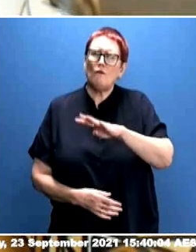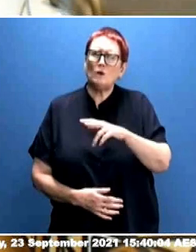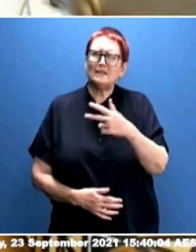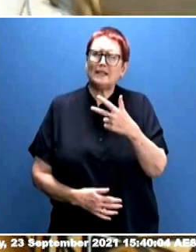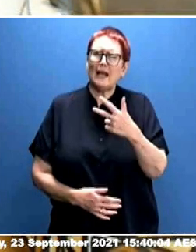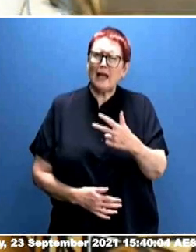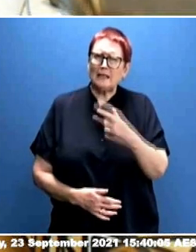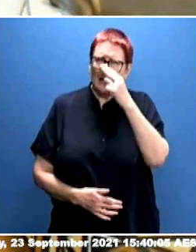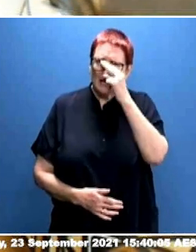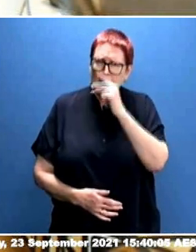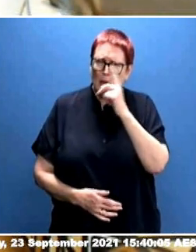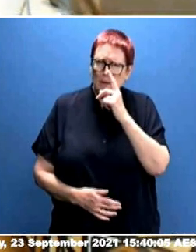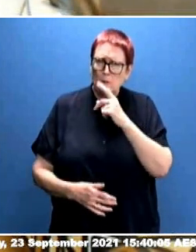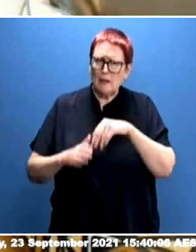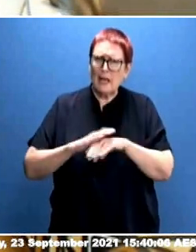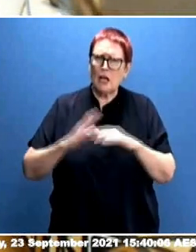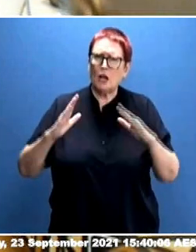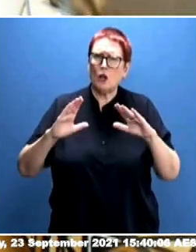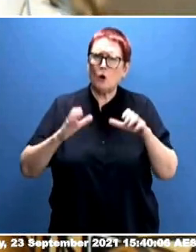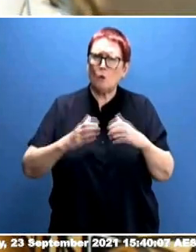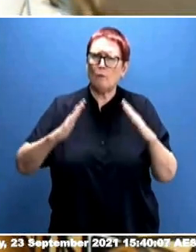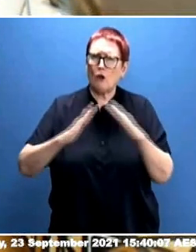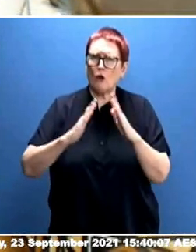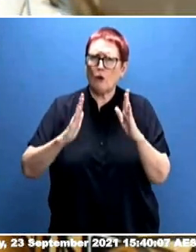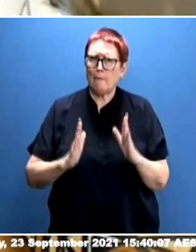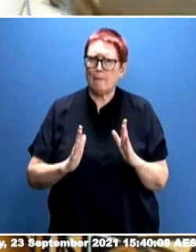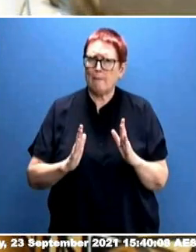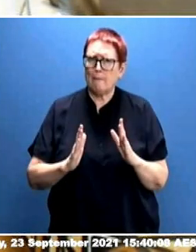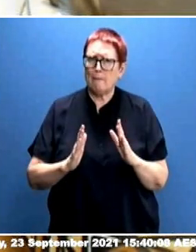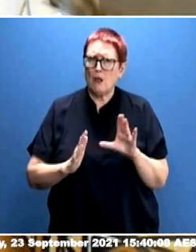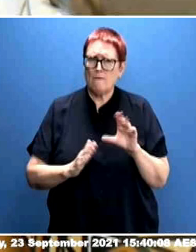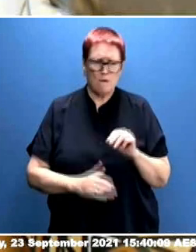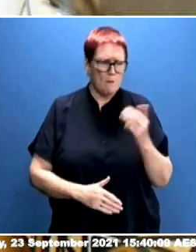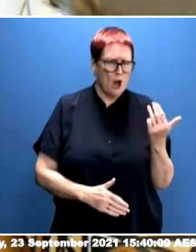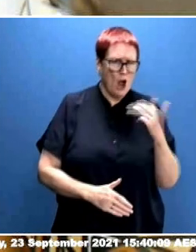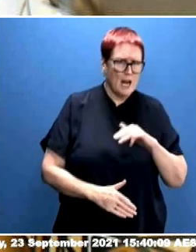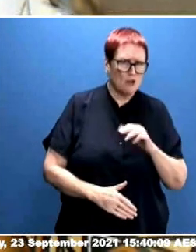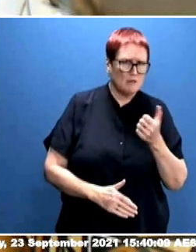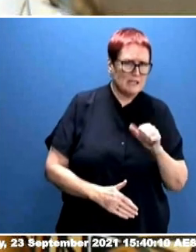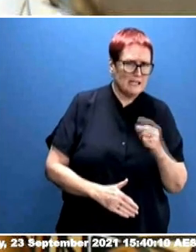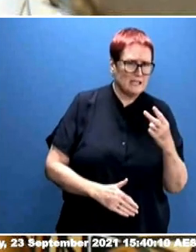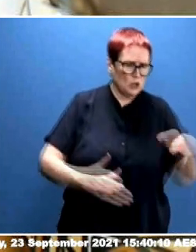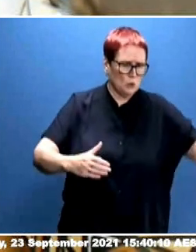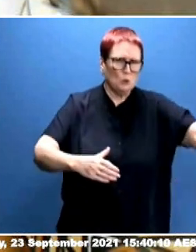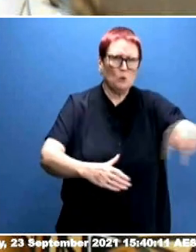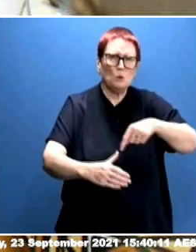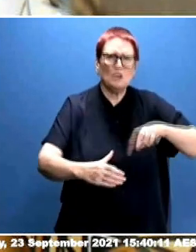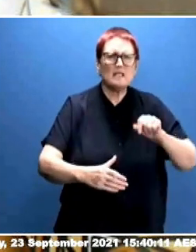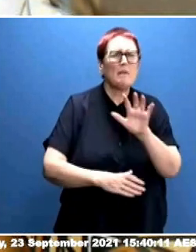young people in residential care out of the 962. Anyway, something around that.